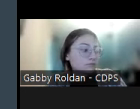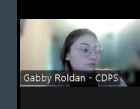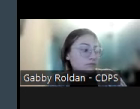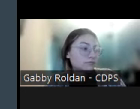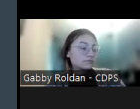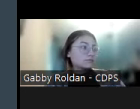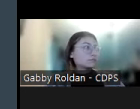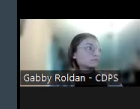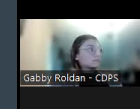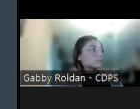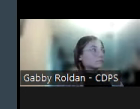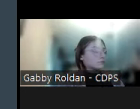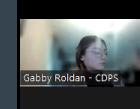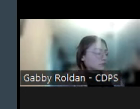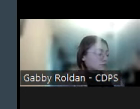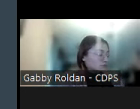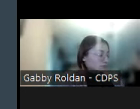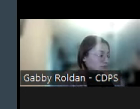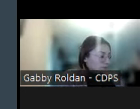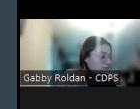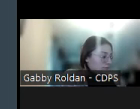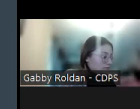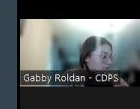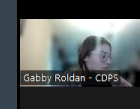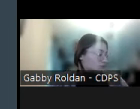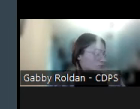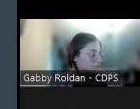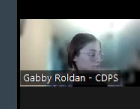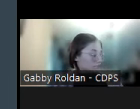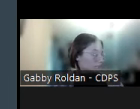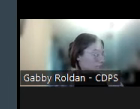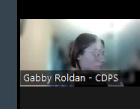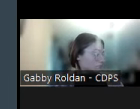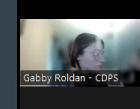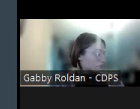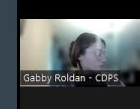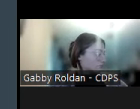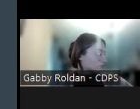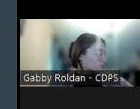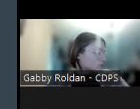We have had fires and big flood within the past few years and basically, the office of